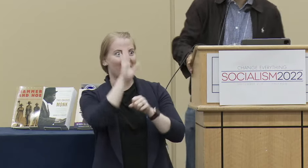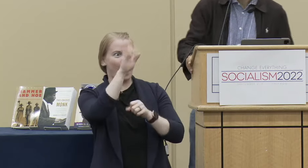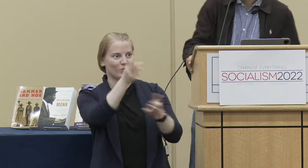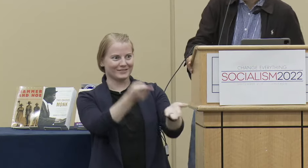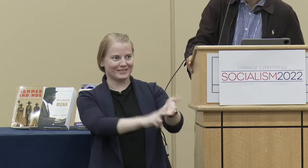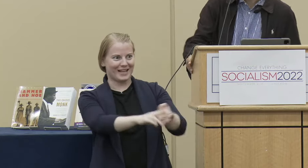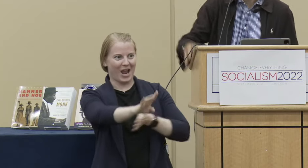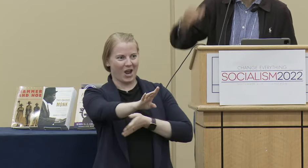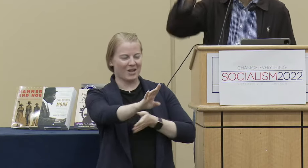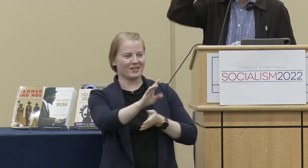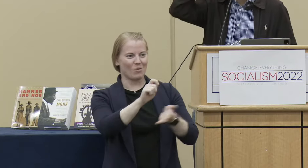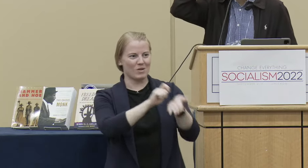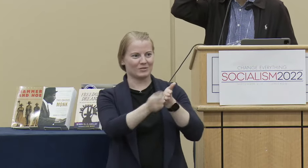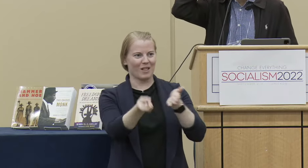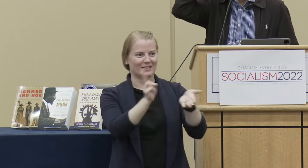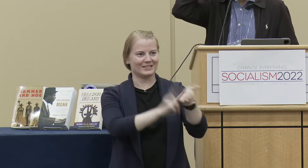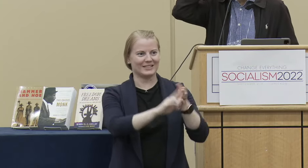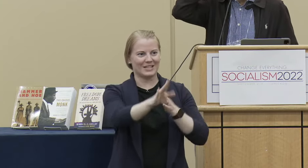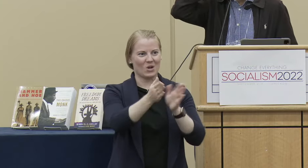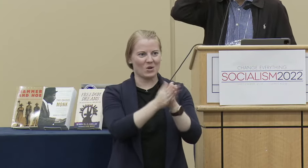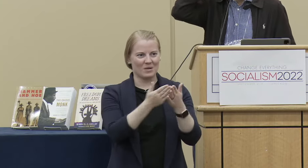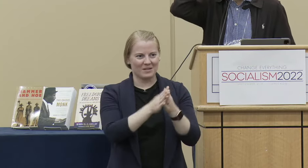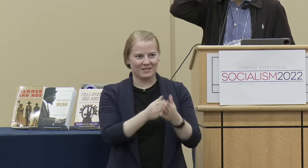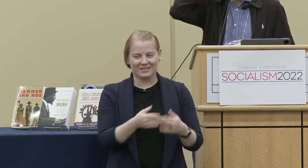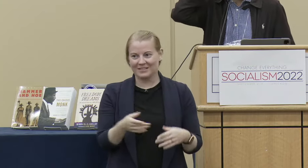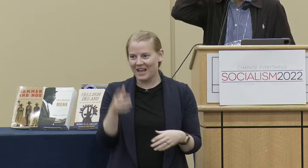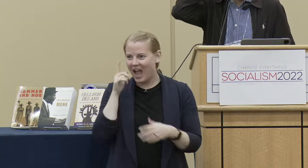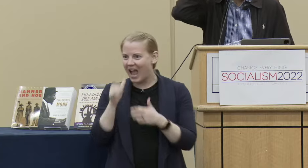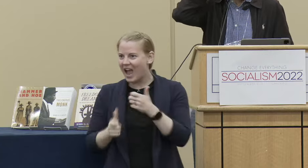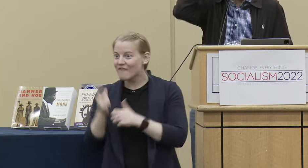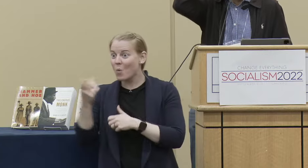other. I promise you, I'll sign your book. Remember, I said